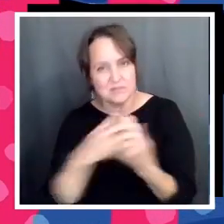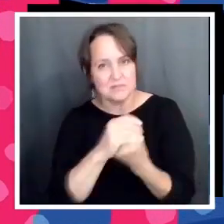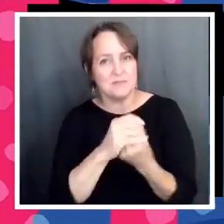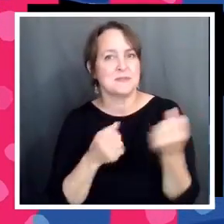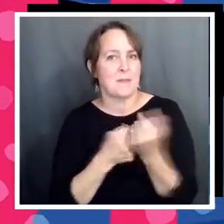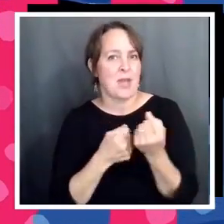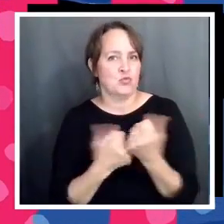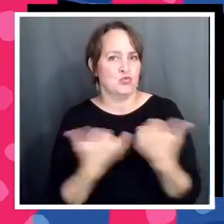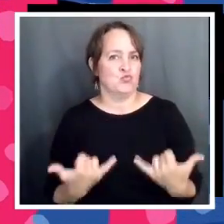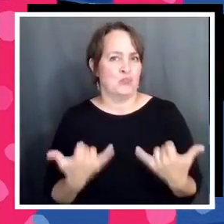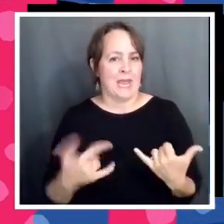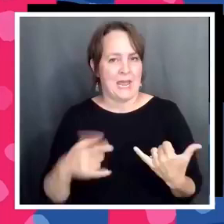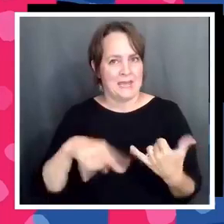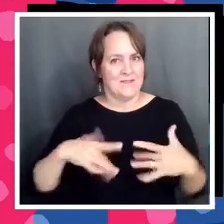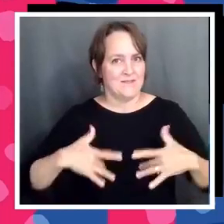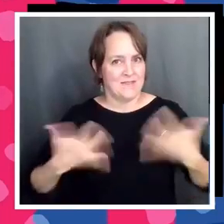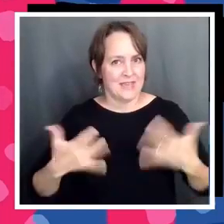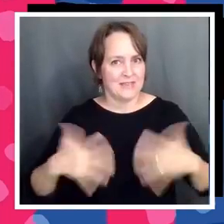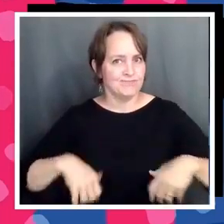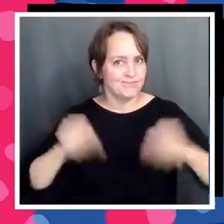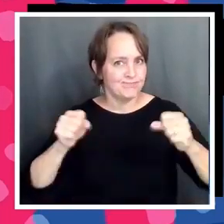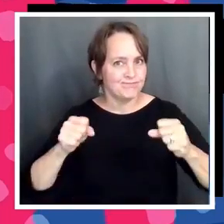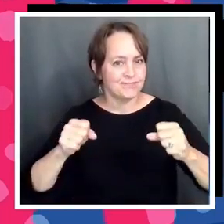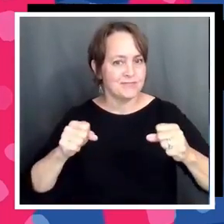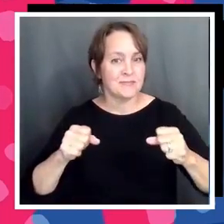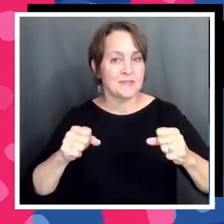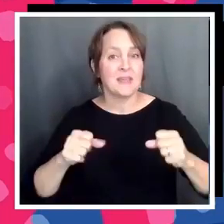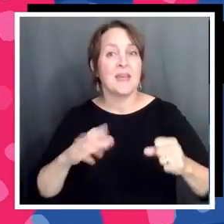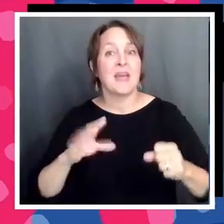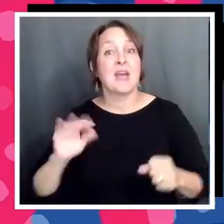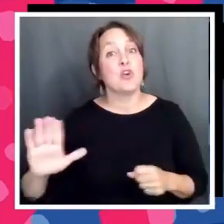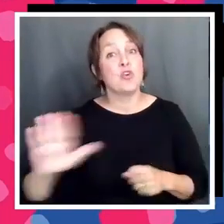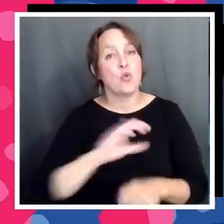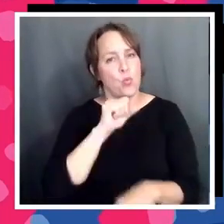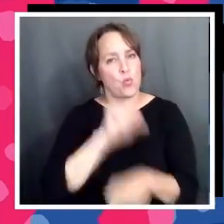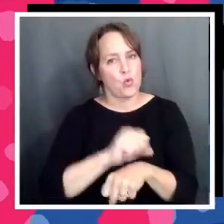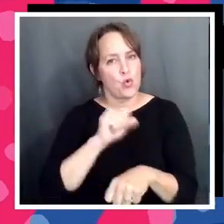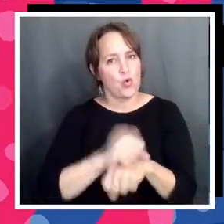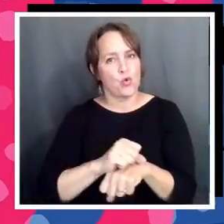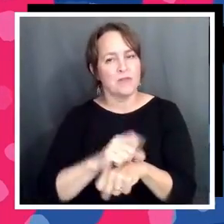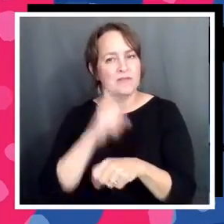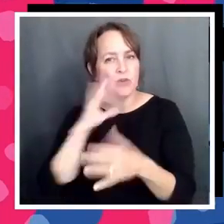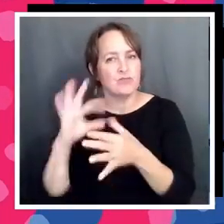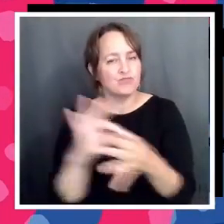WOMEN.N AND THE UNUNED S STES